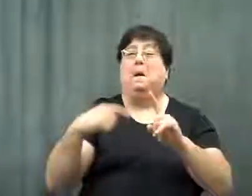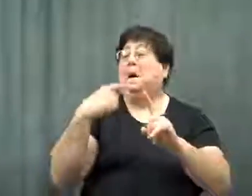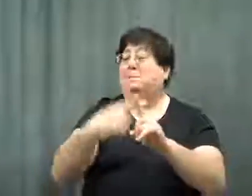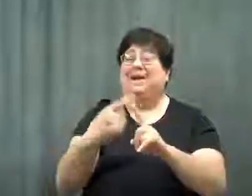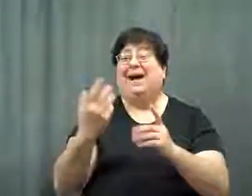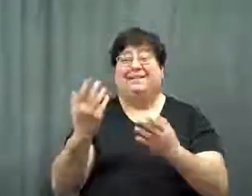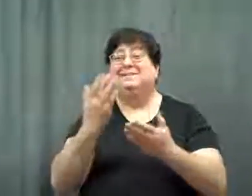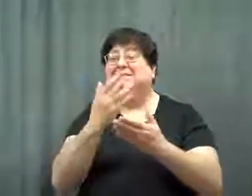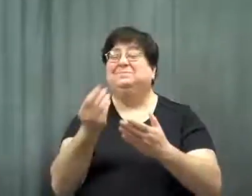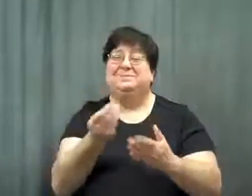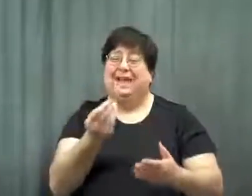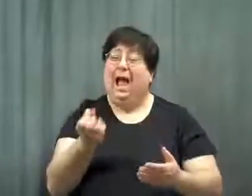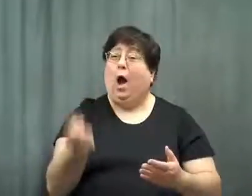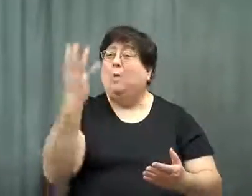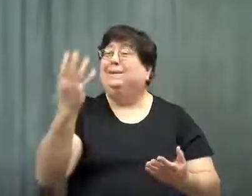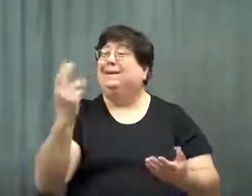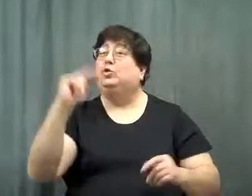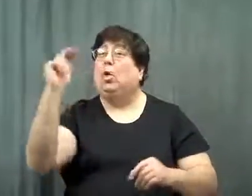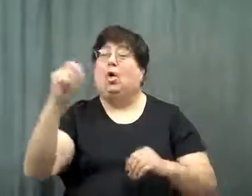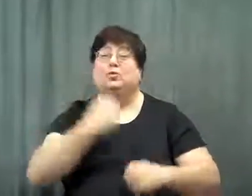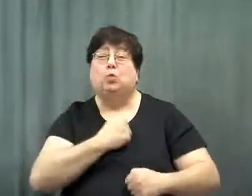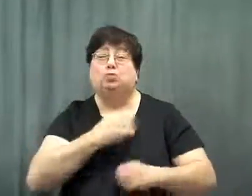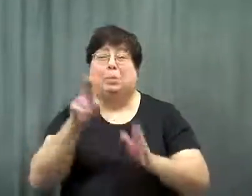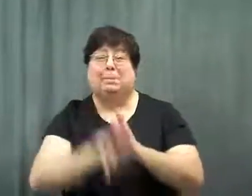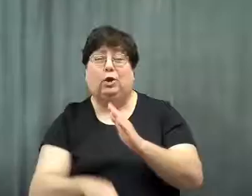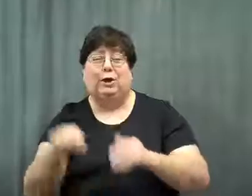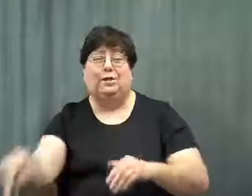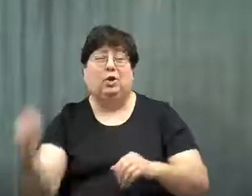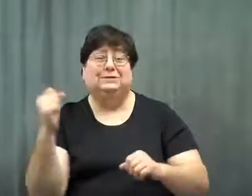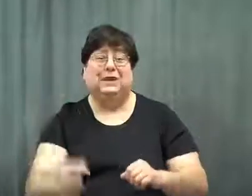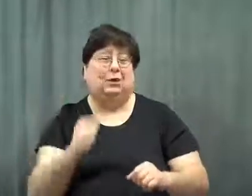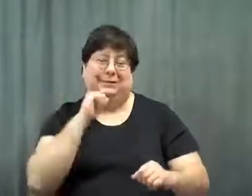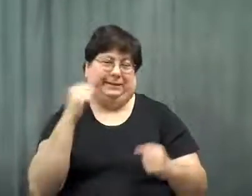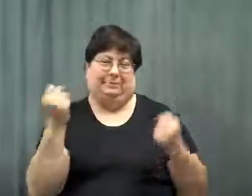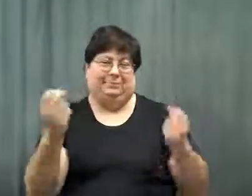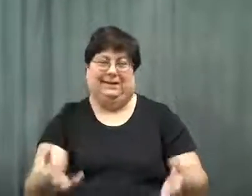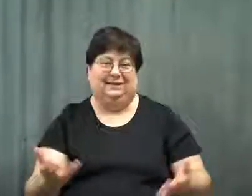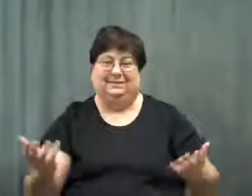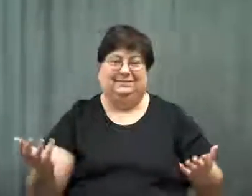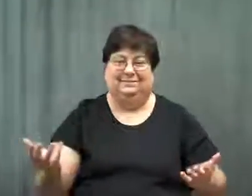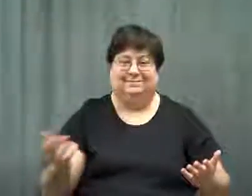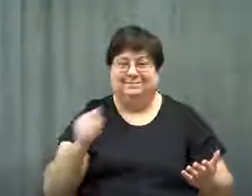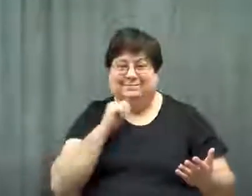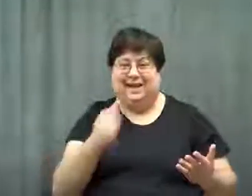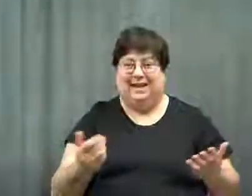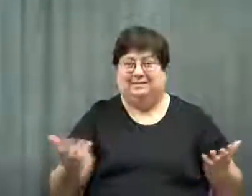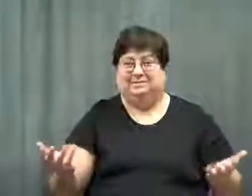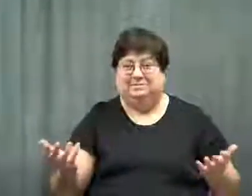Also, there weren't a lot of Union soldiers buried in the south.